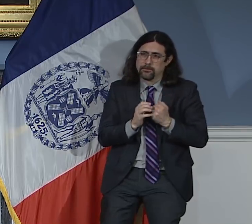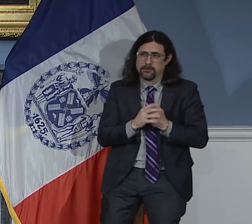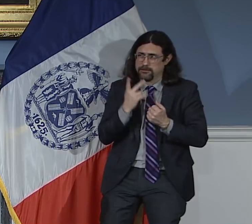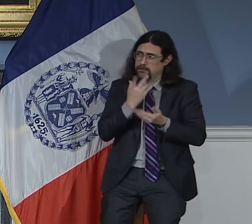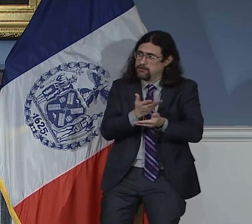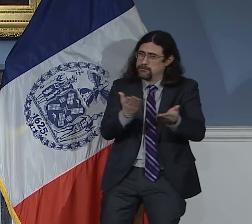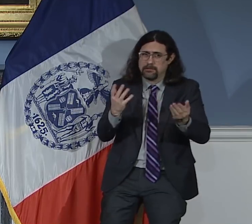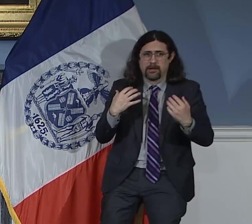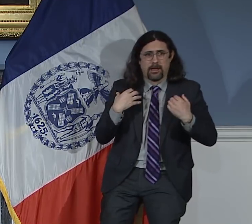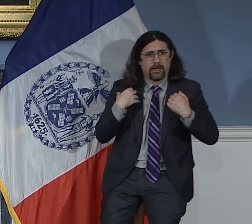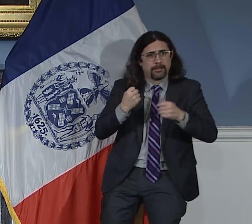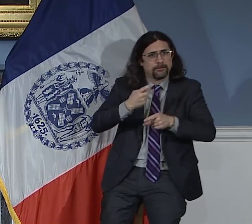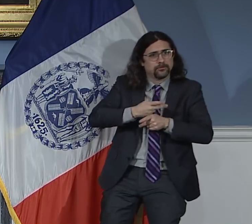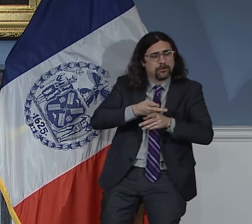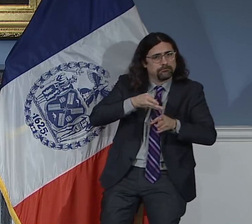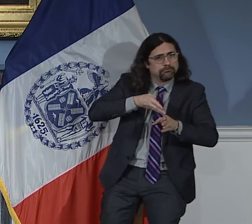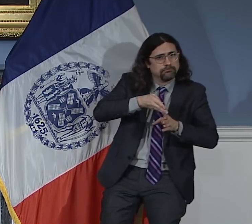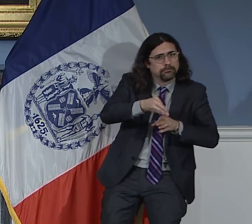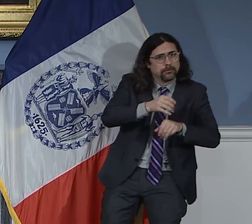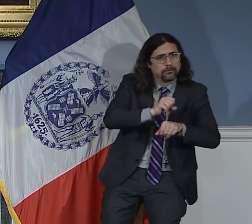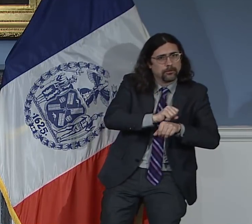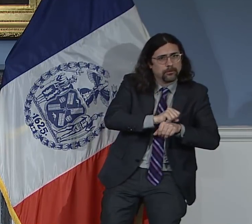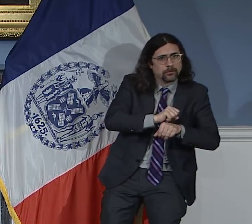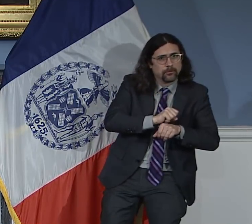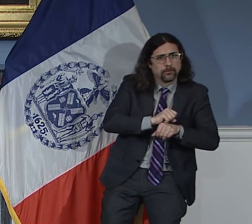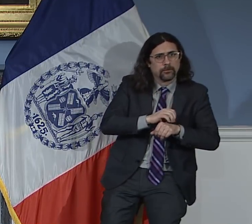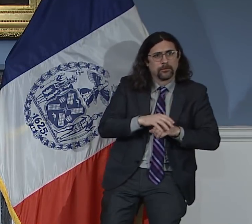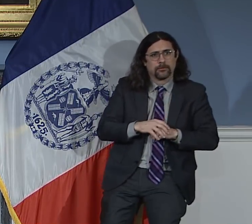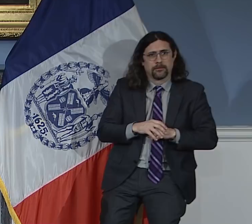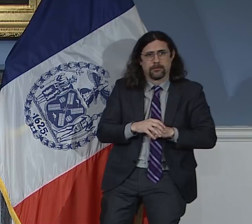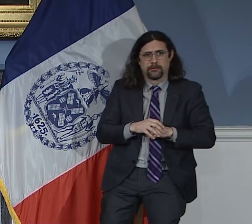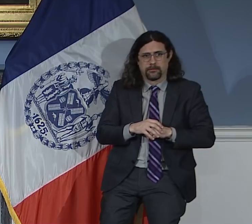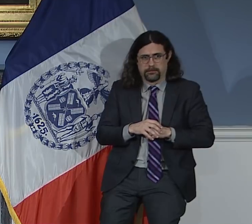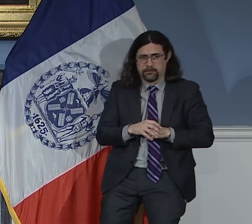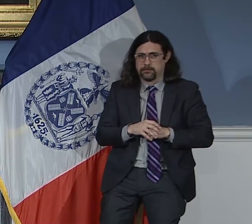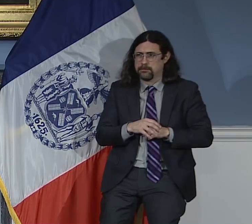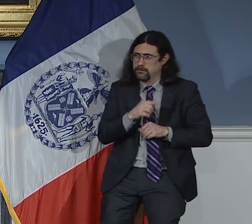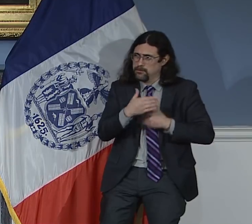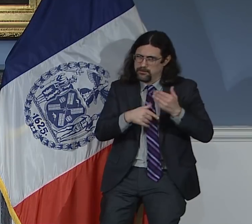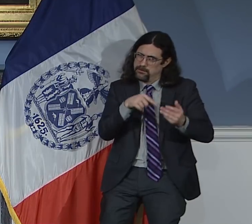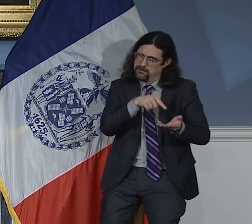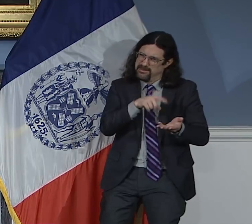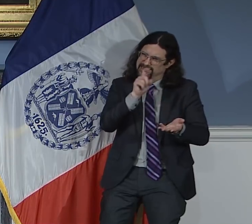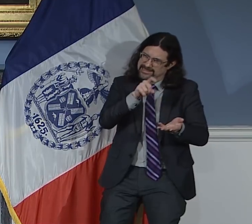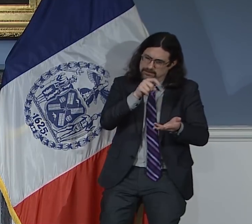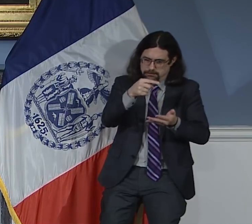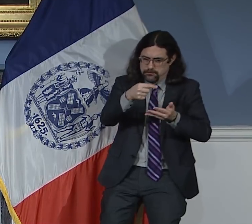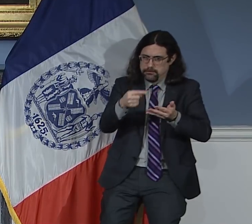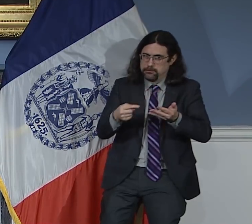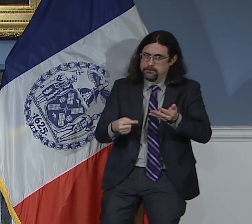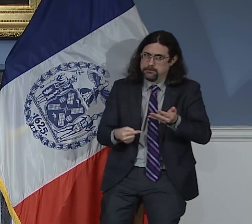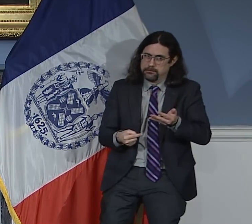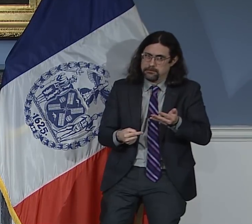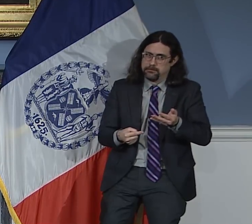JT UST HEHETHAL CARE PROFESSIONALS AND THE PUBLIC SERVICE WORKERS WHO ARE ALLAT